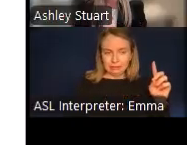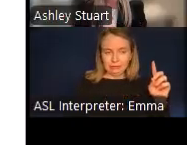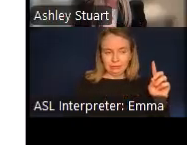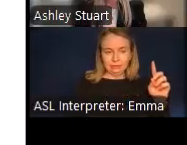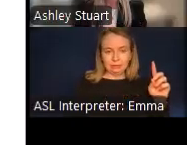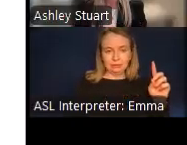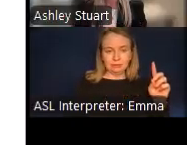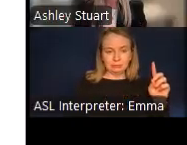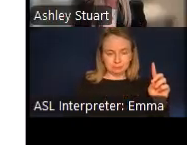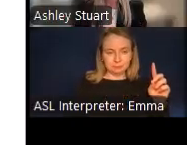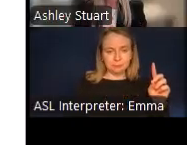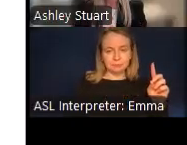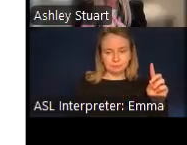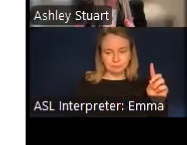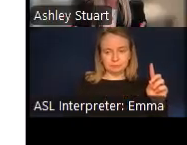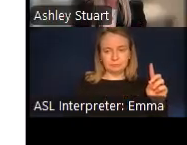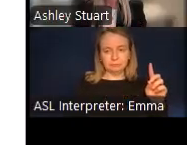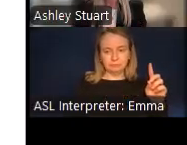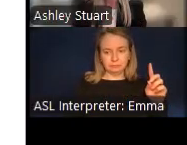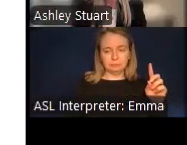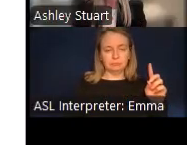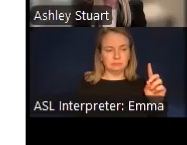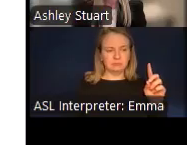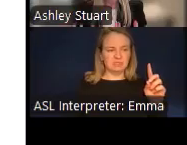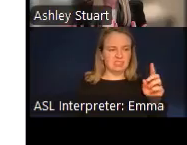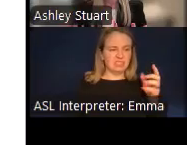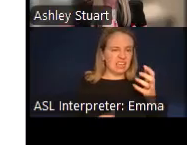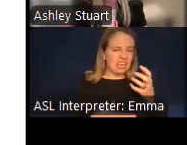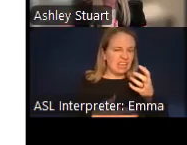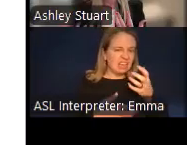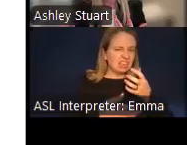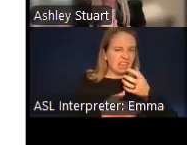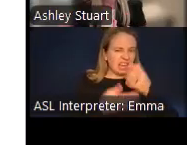there is a component of an angry and irritable, irritable mood